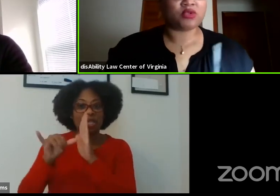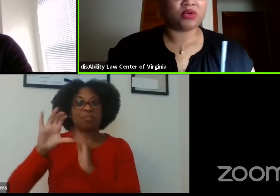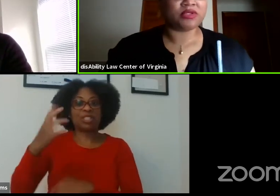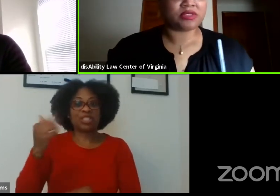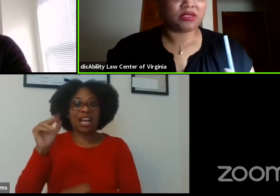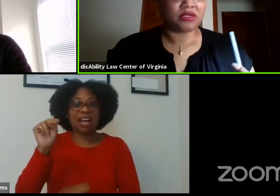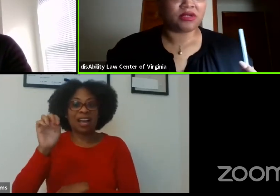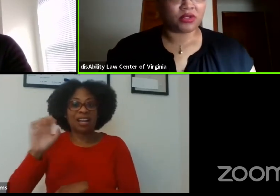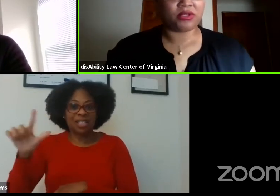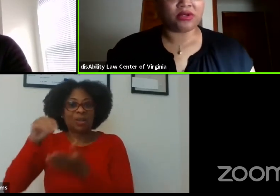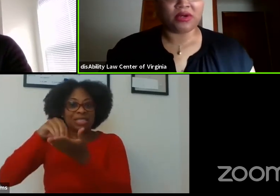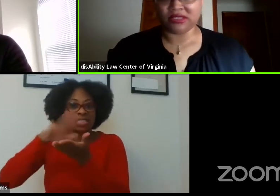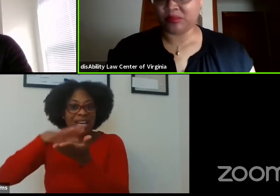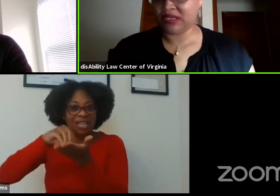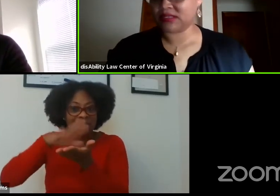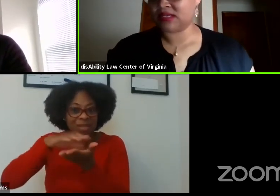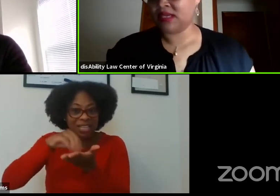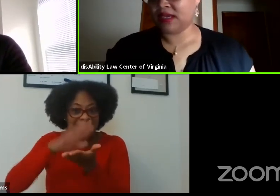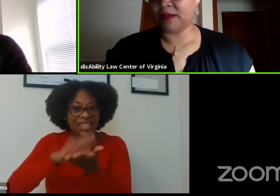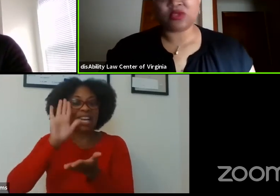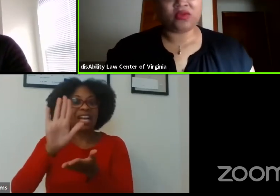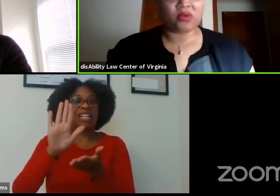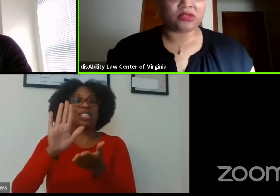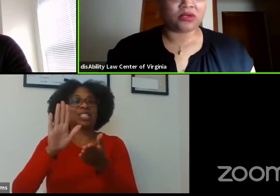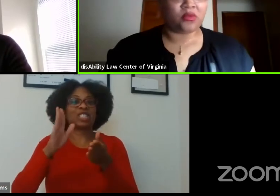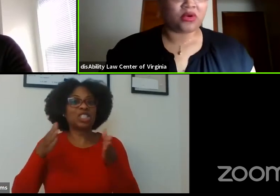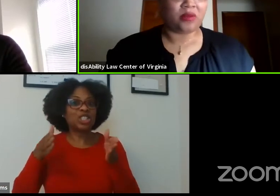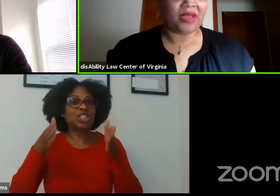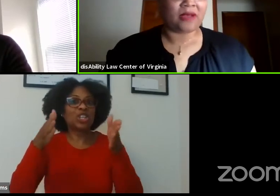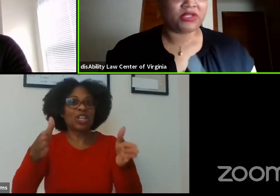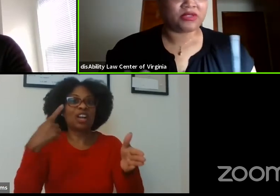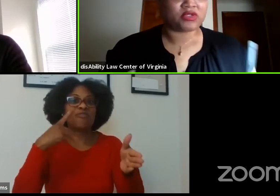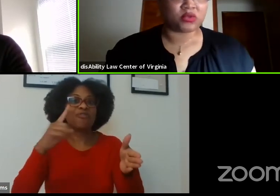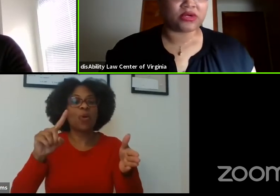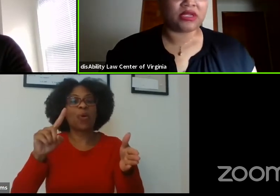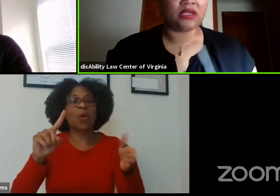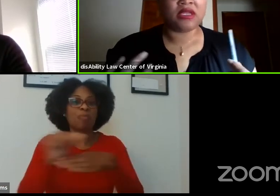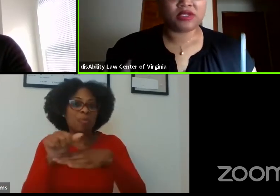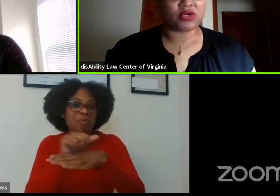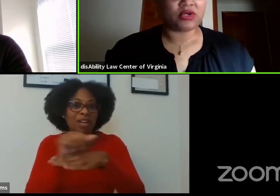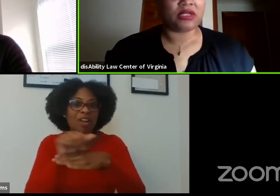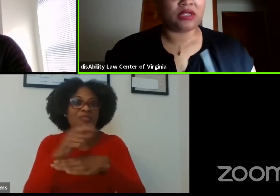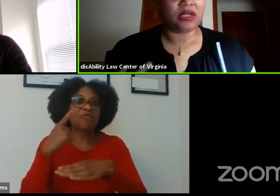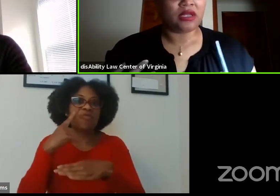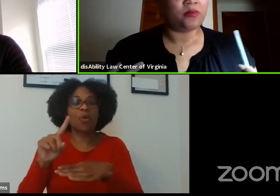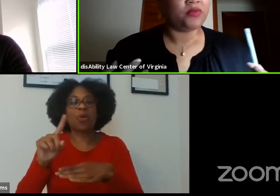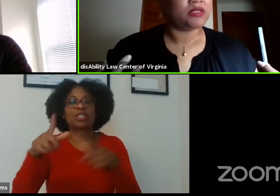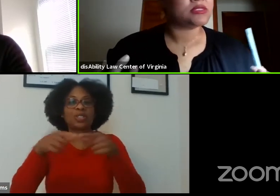towards the Tokyo Olympics. So if you want to learn more about his story, his journey,